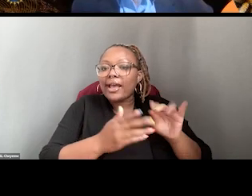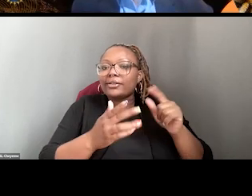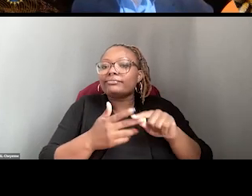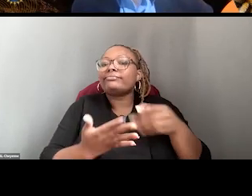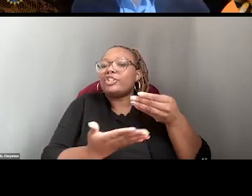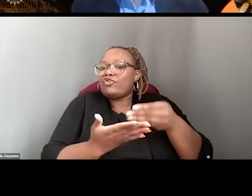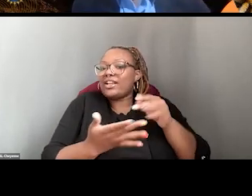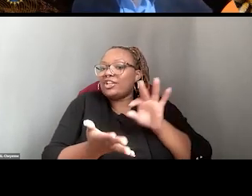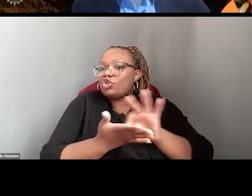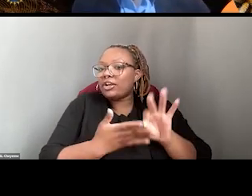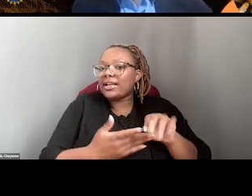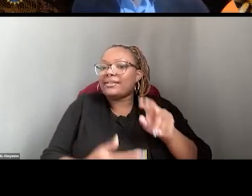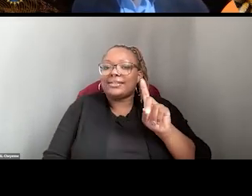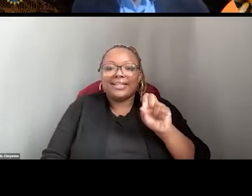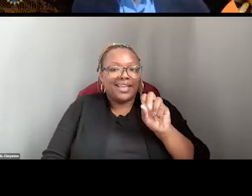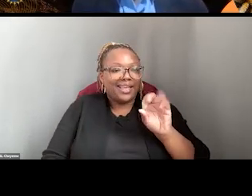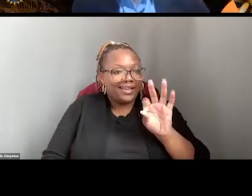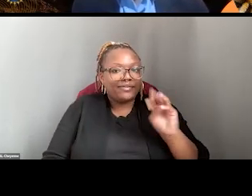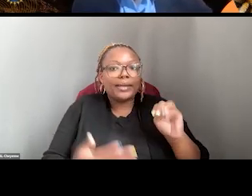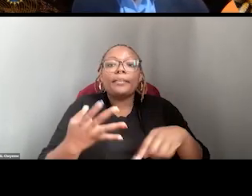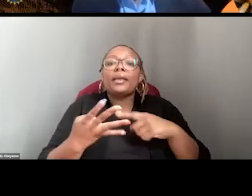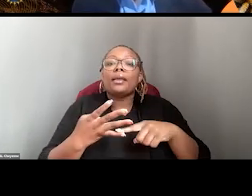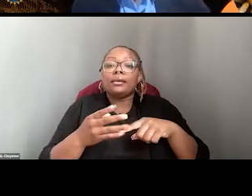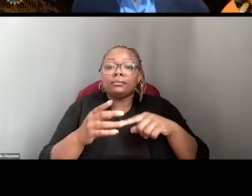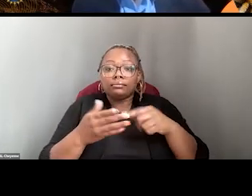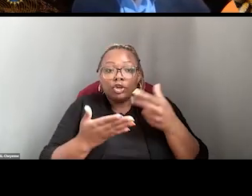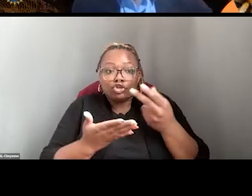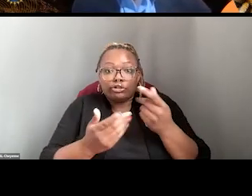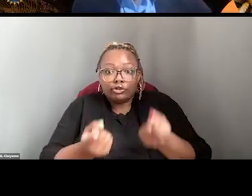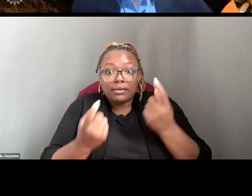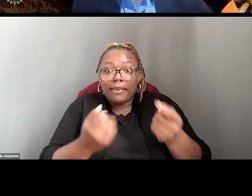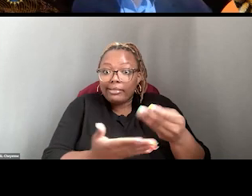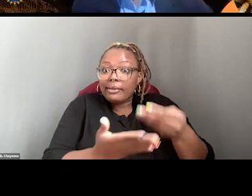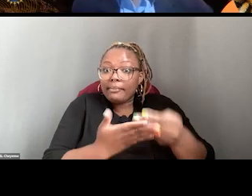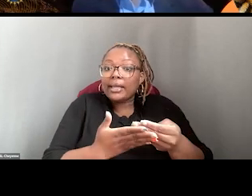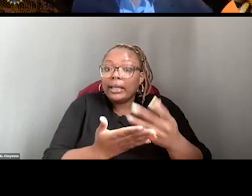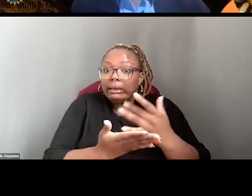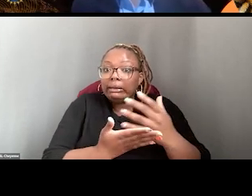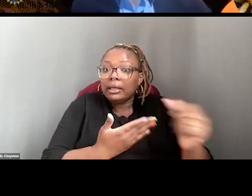draw down your funds when you need to. And the last thing that I will mention here is that unfortunately what ends